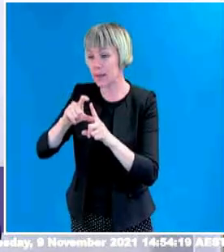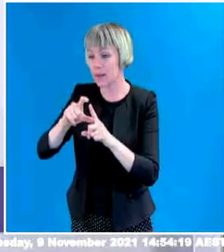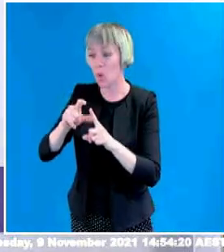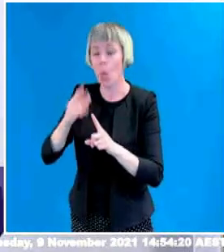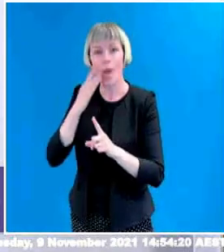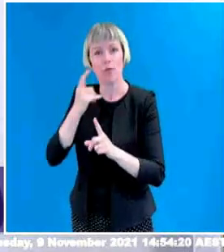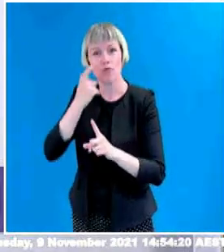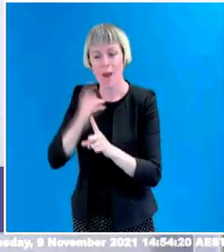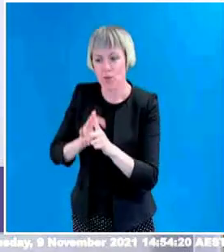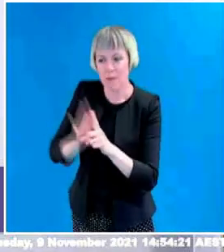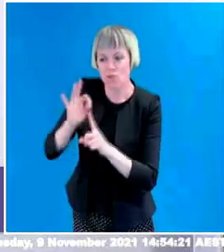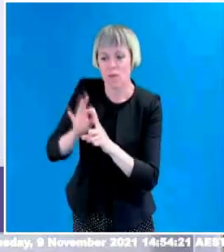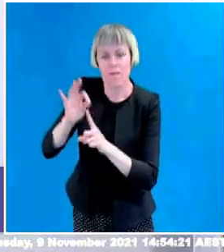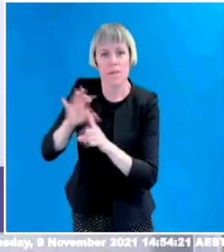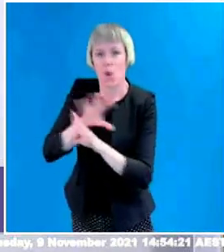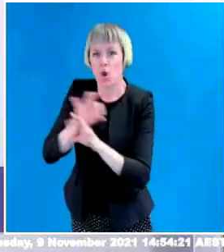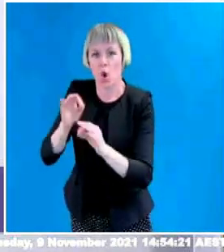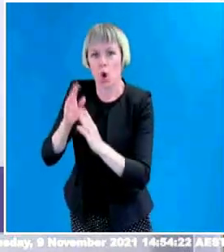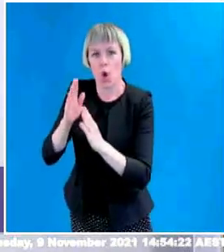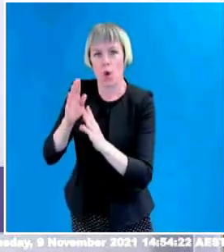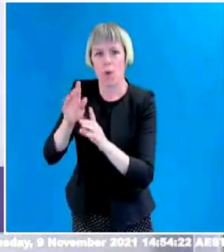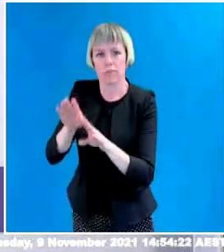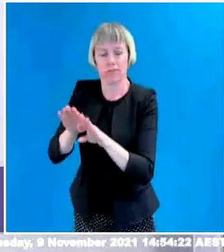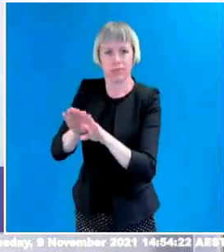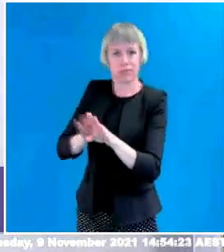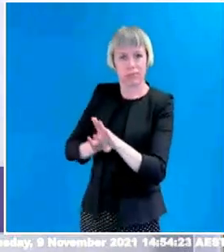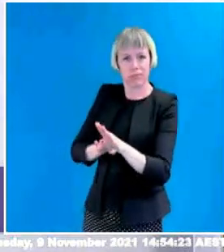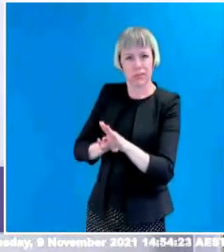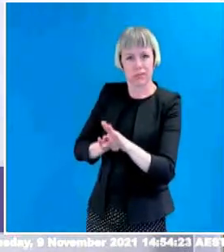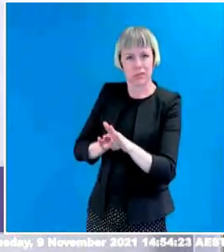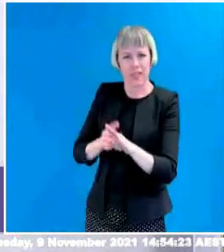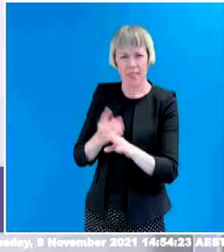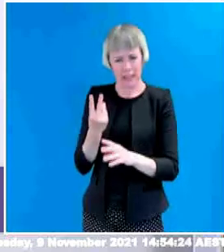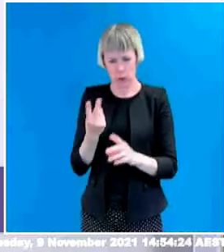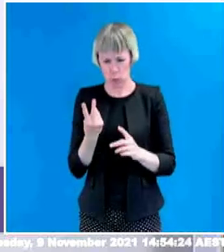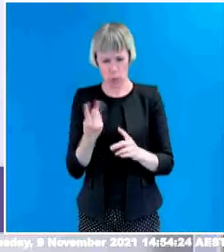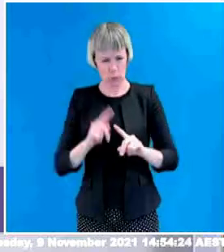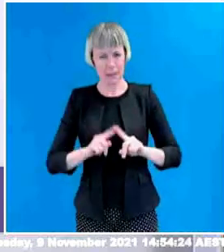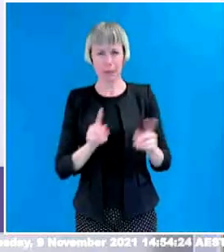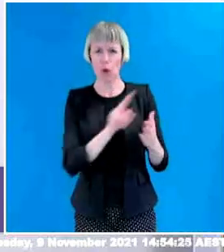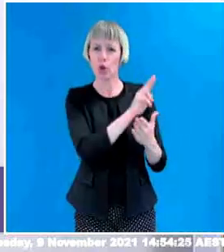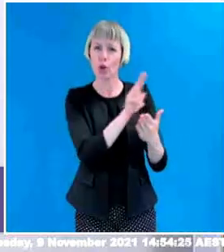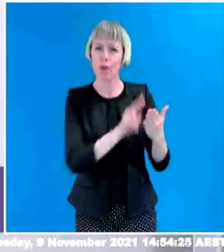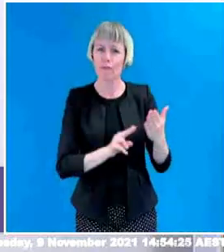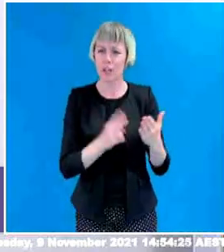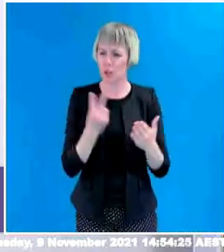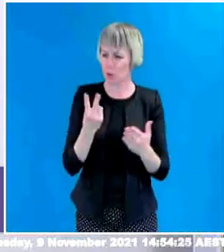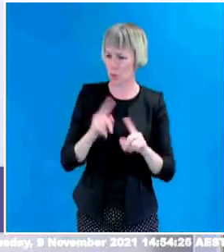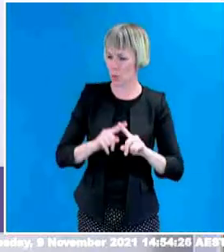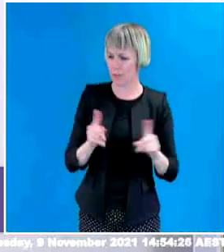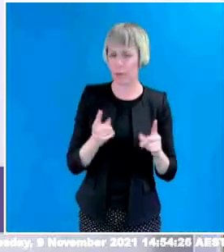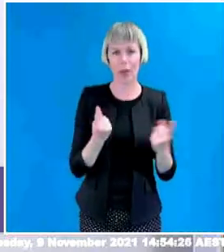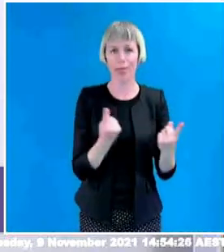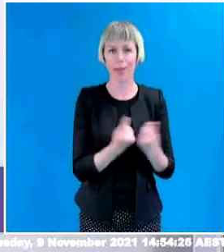It seems to be a different framework. Do you accept that? I think about it a different way.